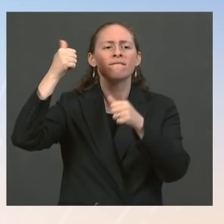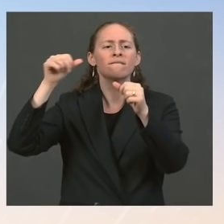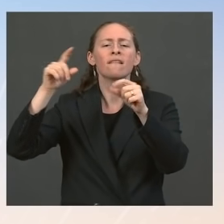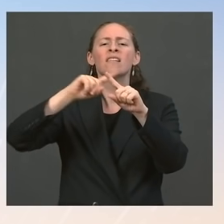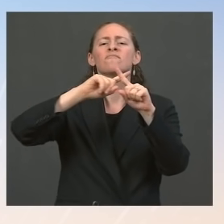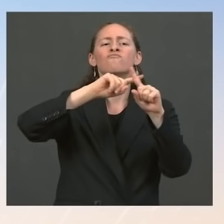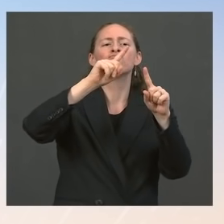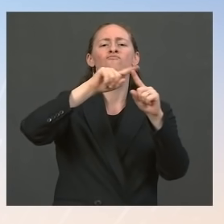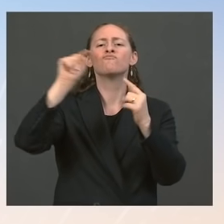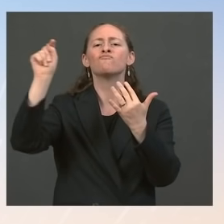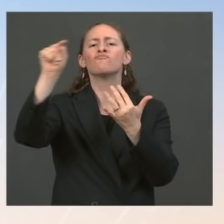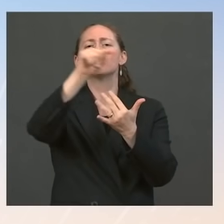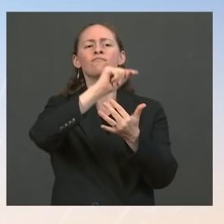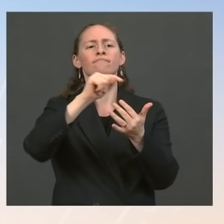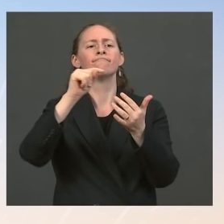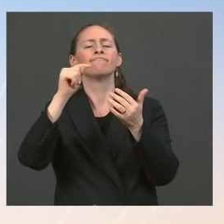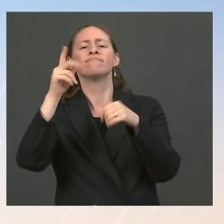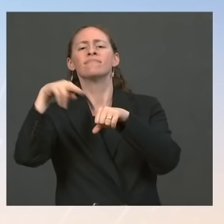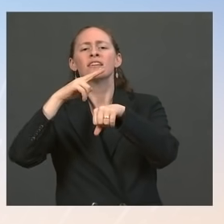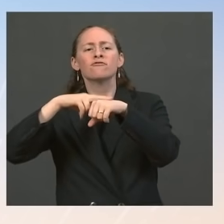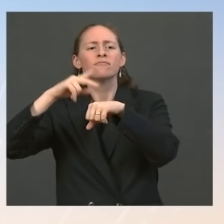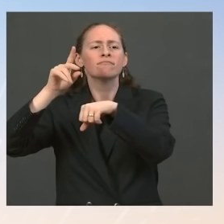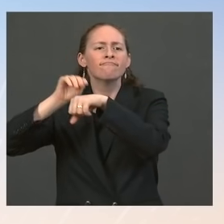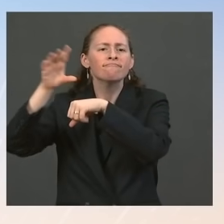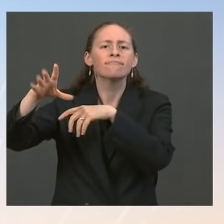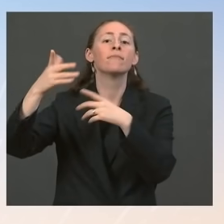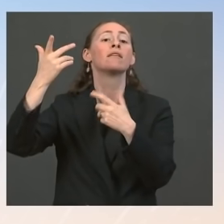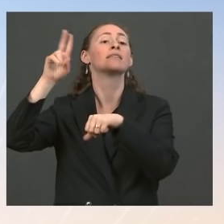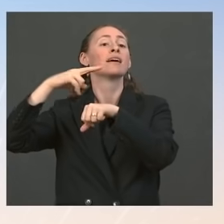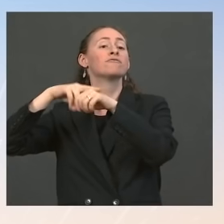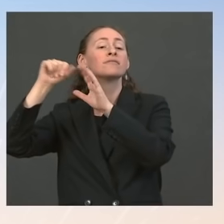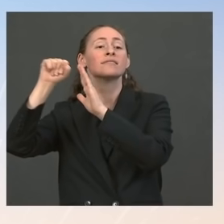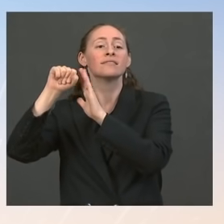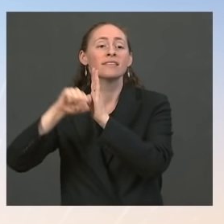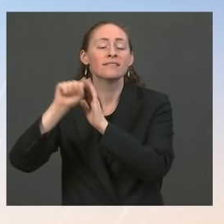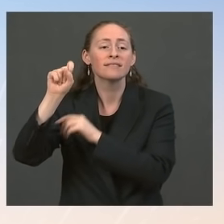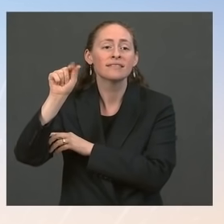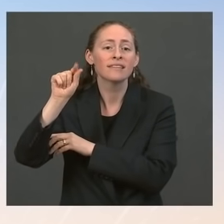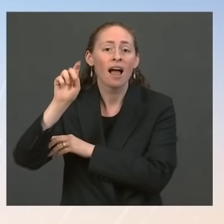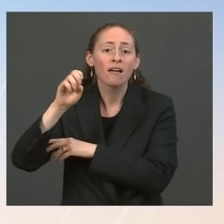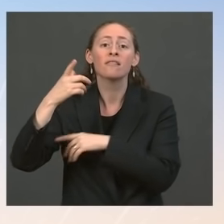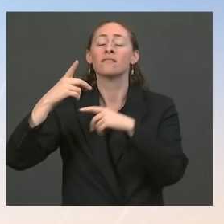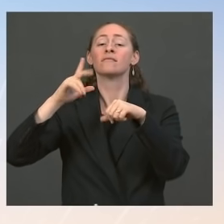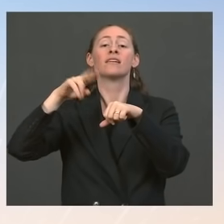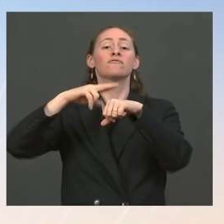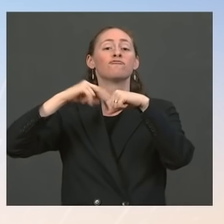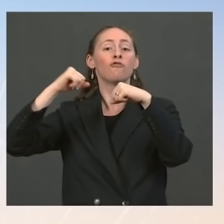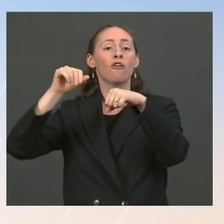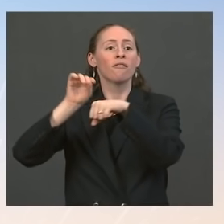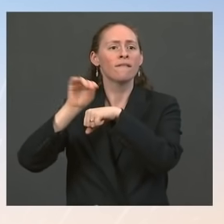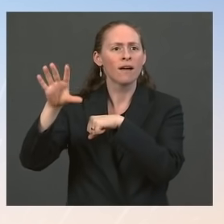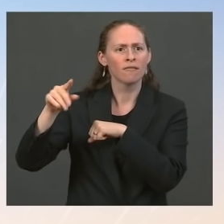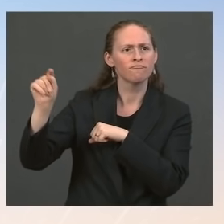his Secretary of State; his national security advisor; and others who can give him -- he asked for candid advice from. The Press: Thanks.